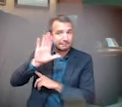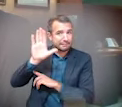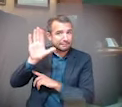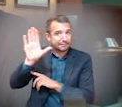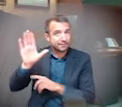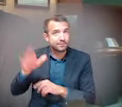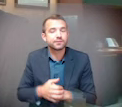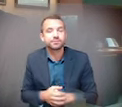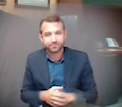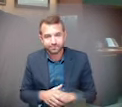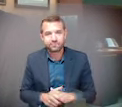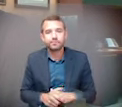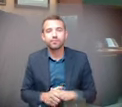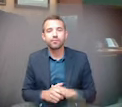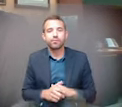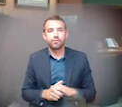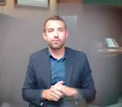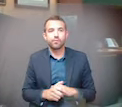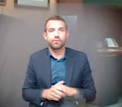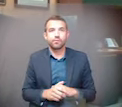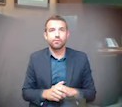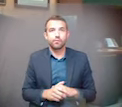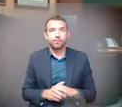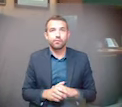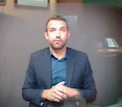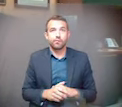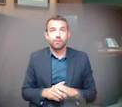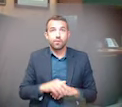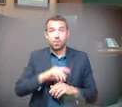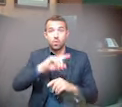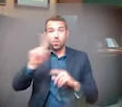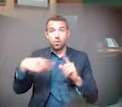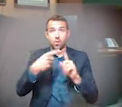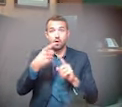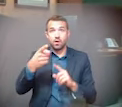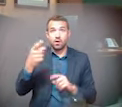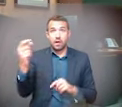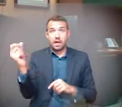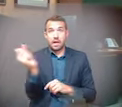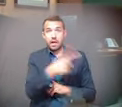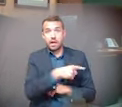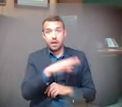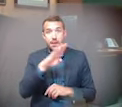LeDerick: And I can just say that from the moment you posed this question and Beth's response and Anil